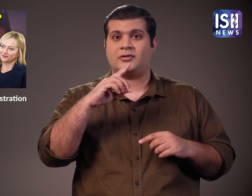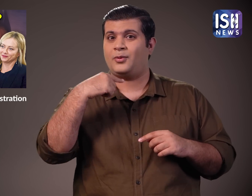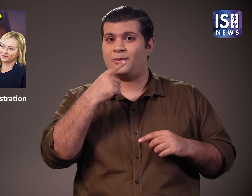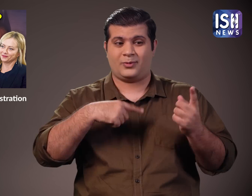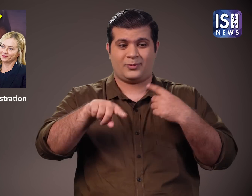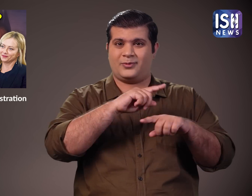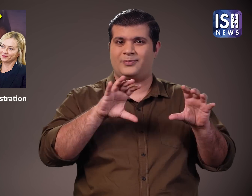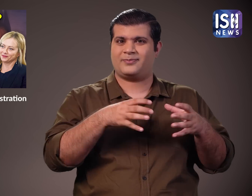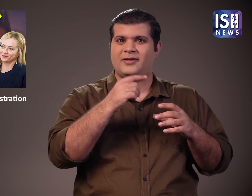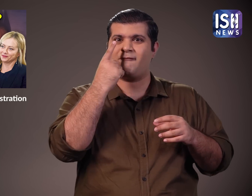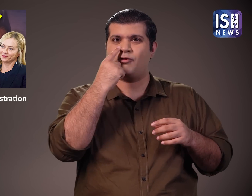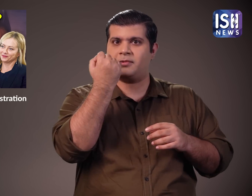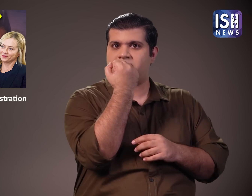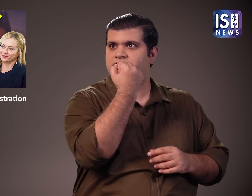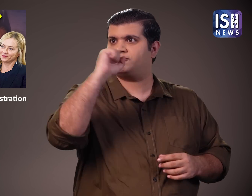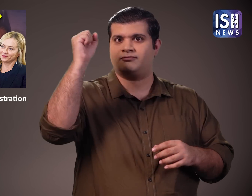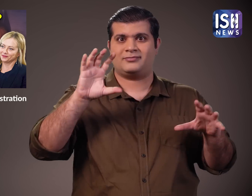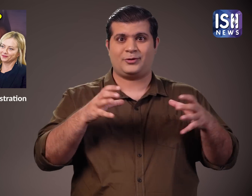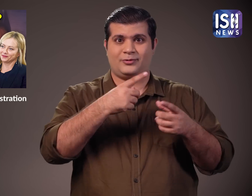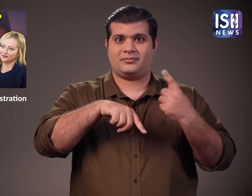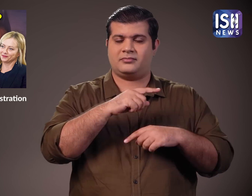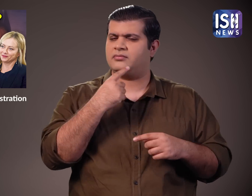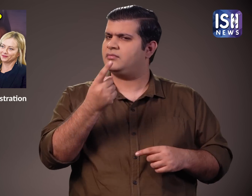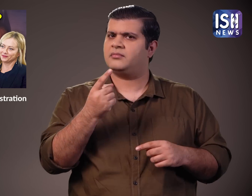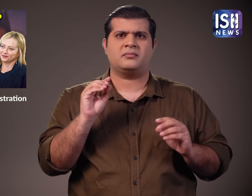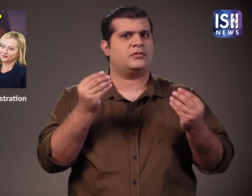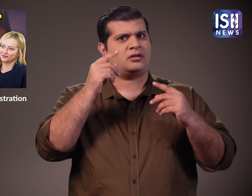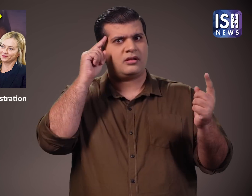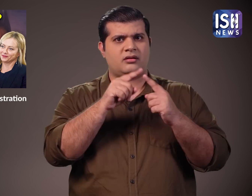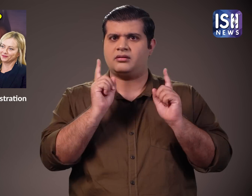Feminist groups also agree with this decision.